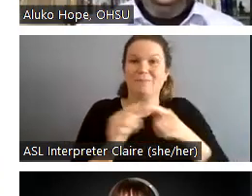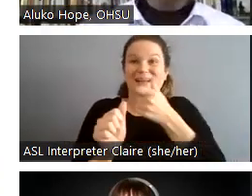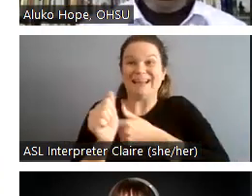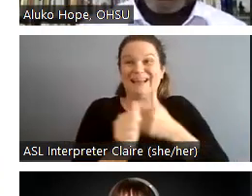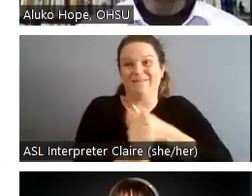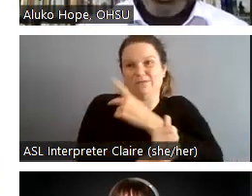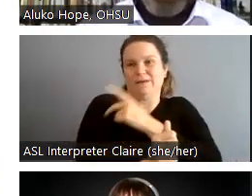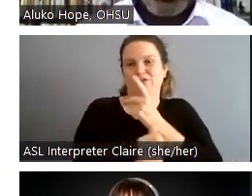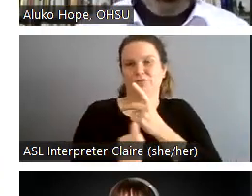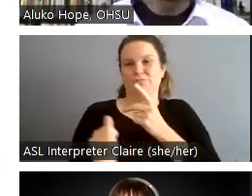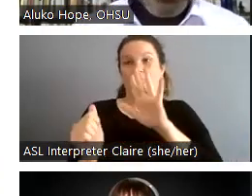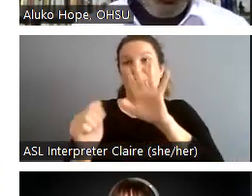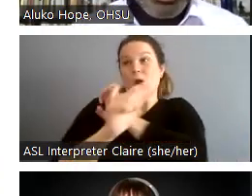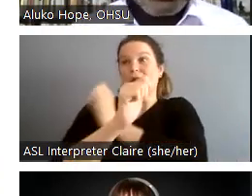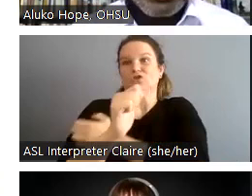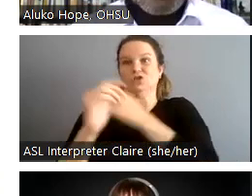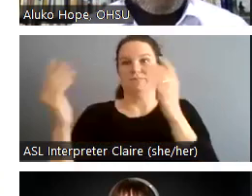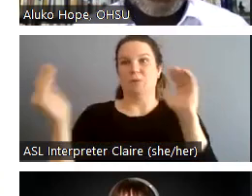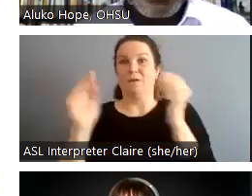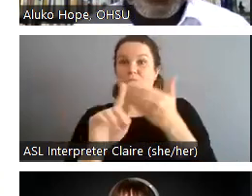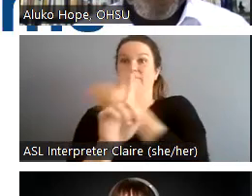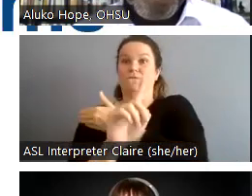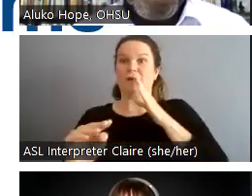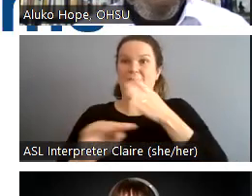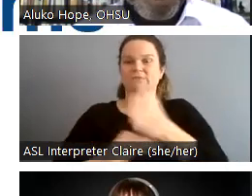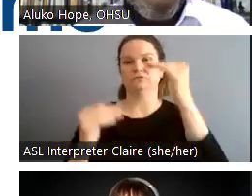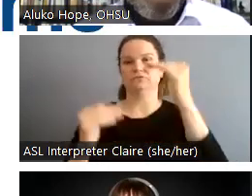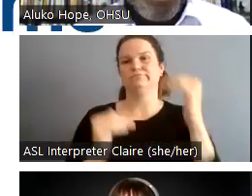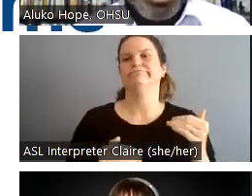really has been lowered by the virus. The next slide.